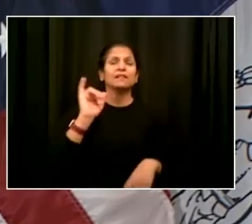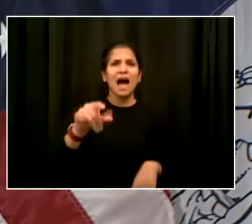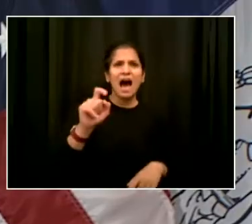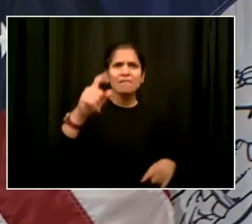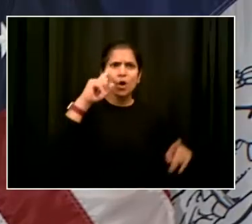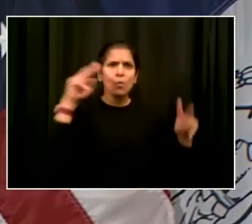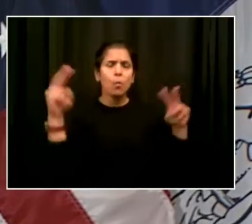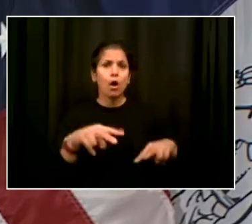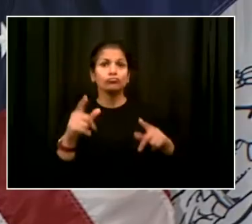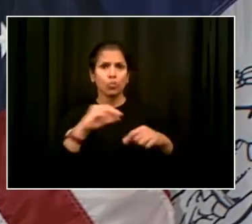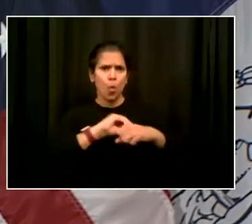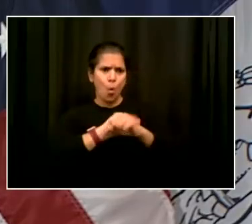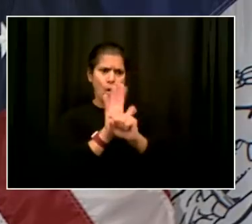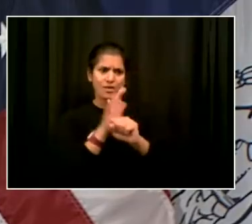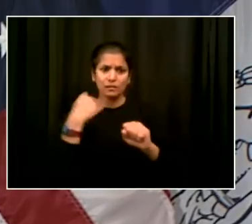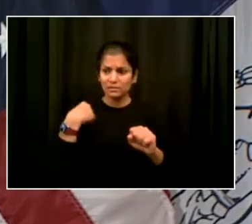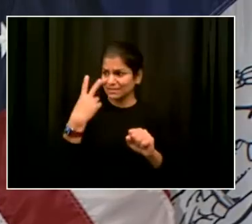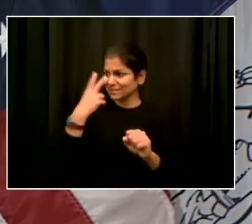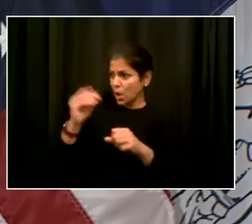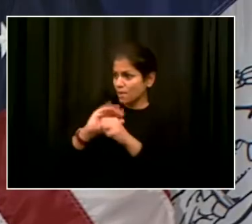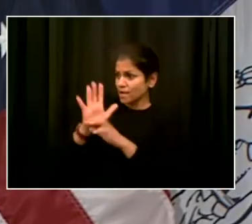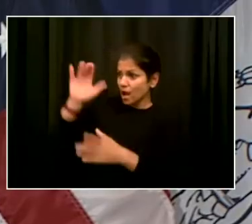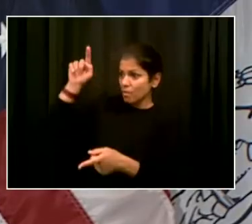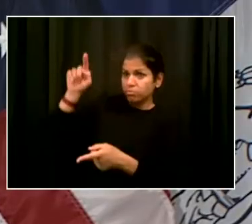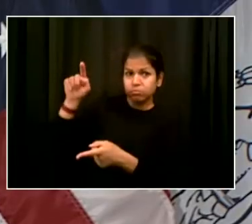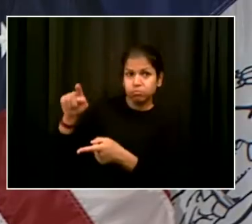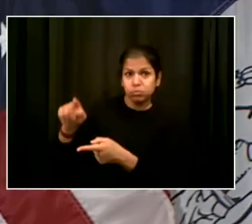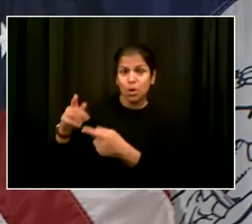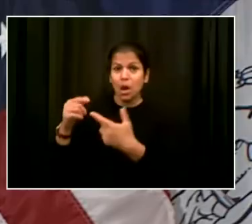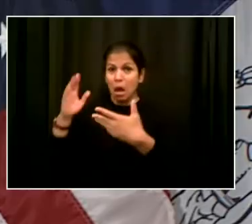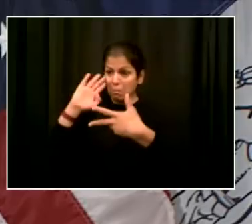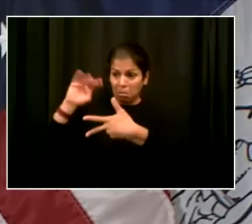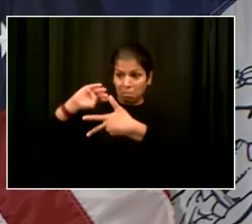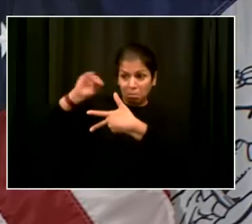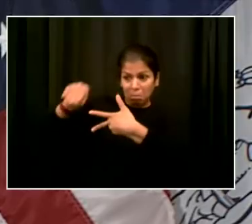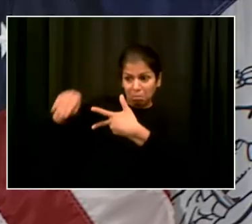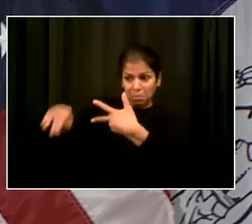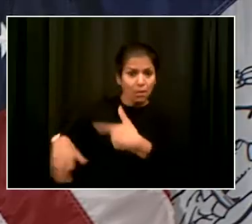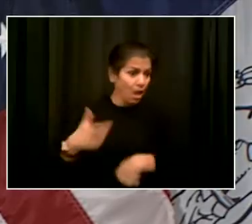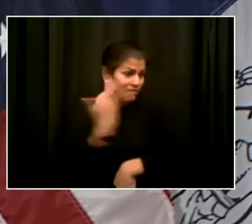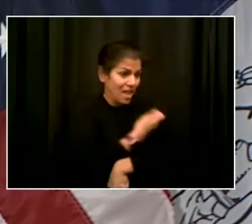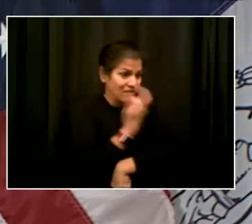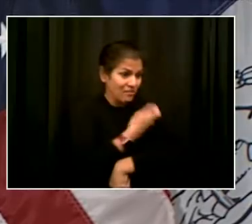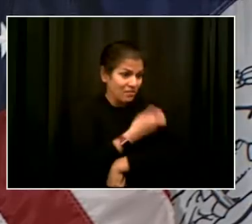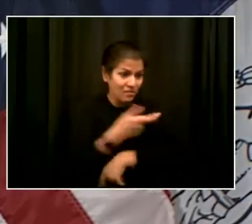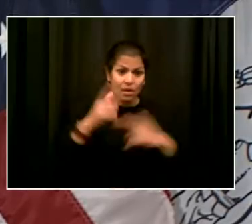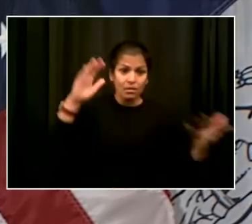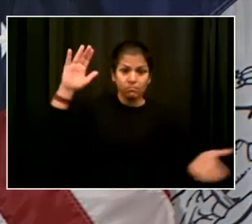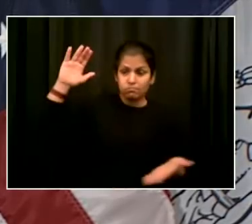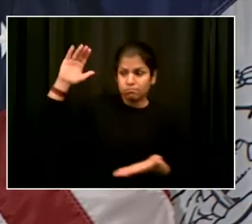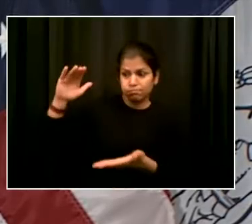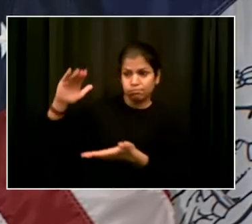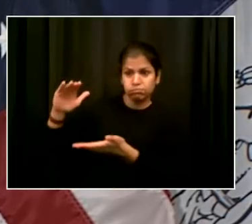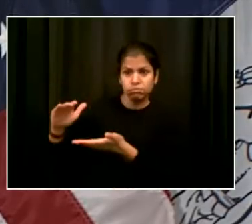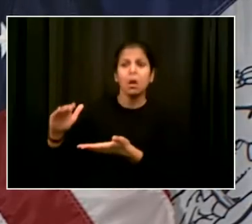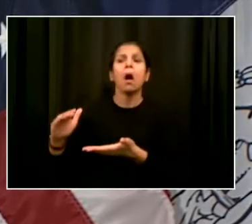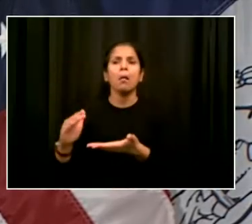WILL TAKE TIME TO PLAY OUT. THE SECONDPOINT WILL BE WHAT'S HAPPENING WITH THE CORONAVIRUS IN GENERAL. WE SEEN THE SECOND WAVE E ARBEININDOG WN ON US FOR WEEKS.